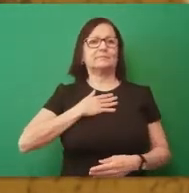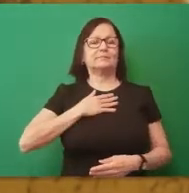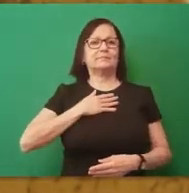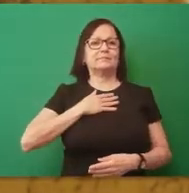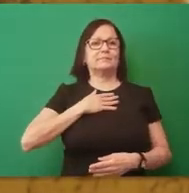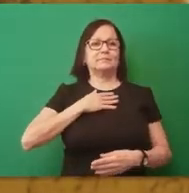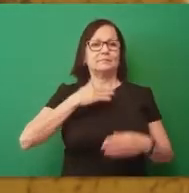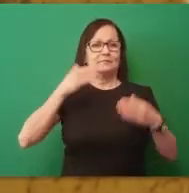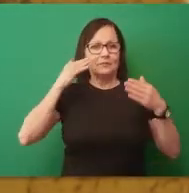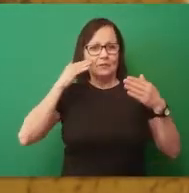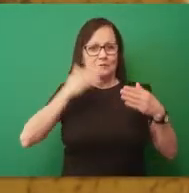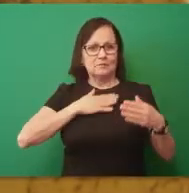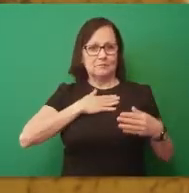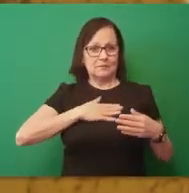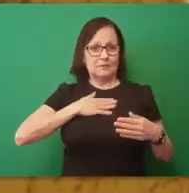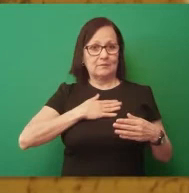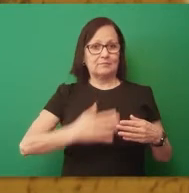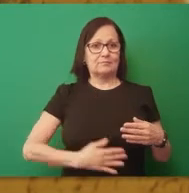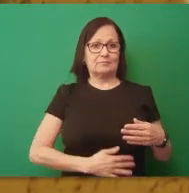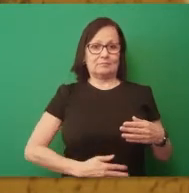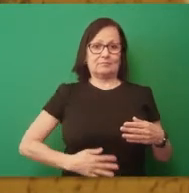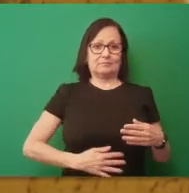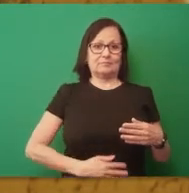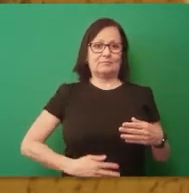the belly and the chest.